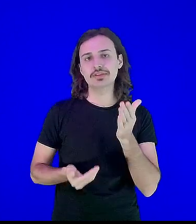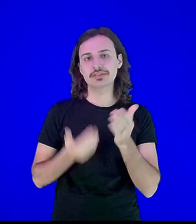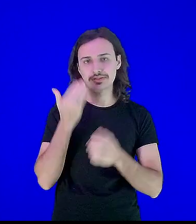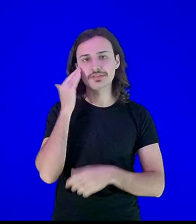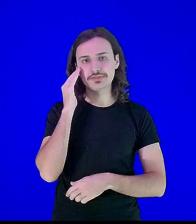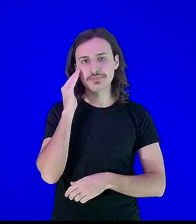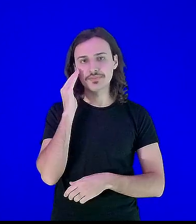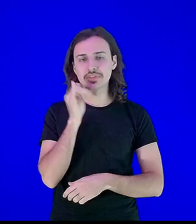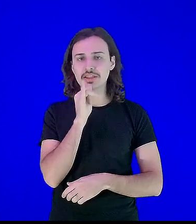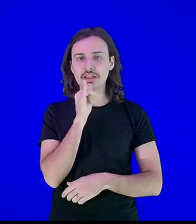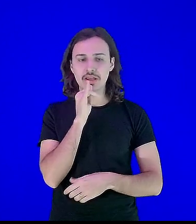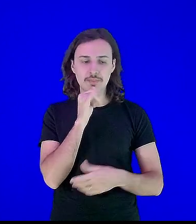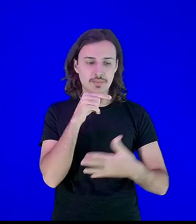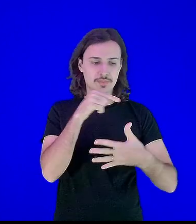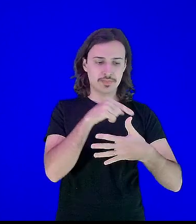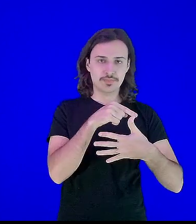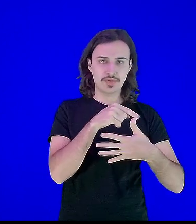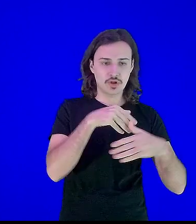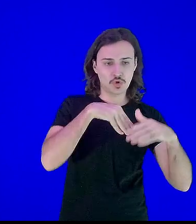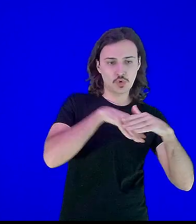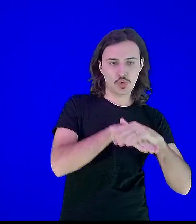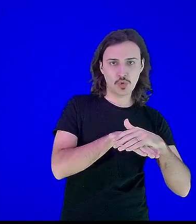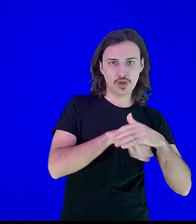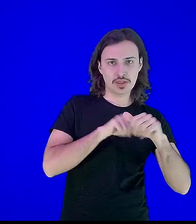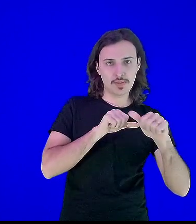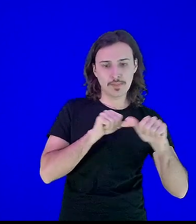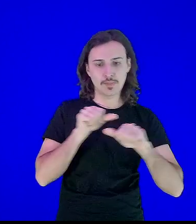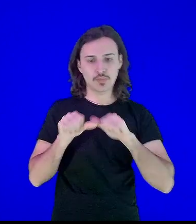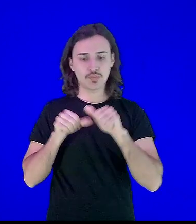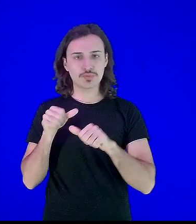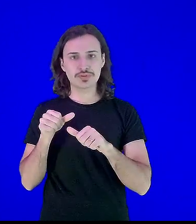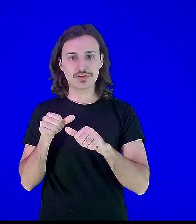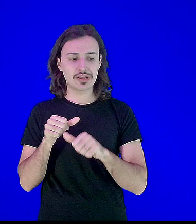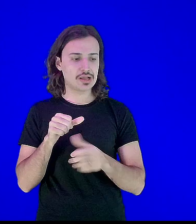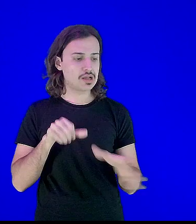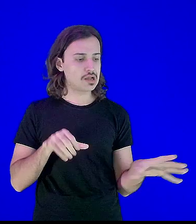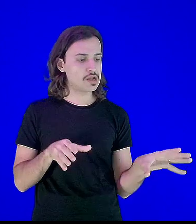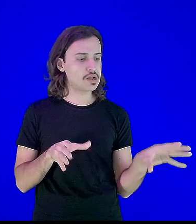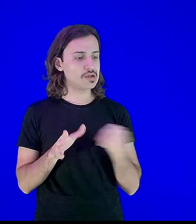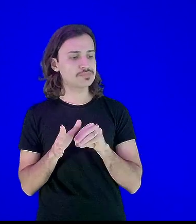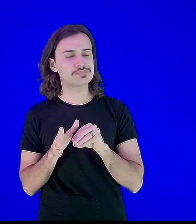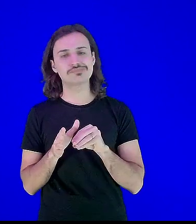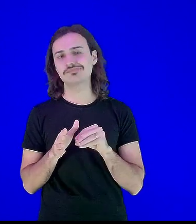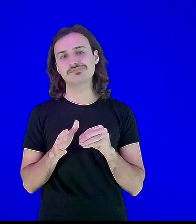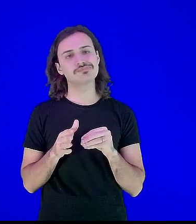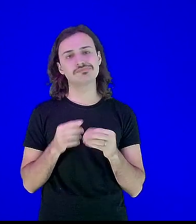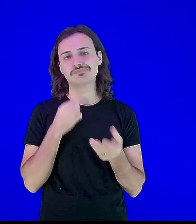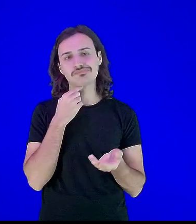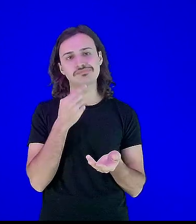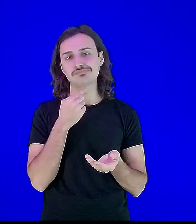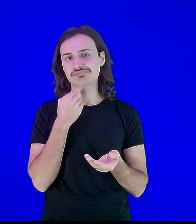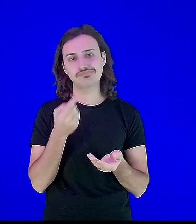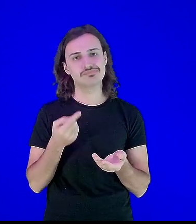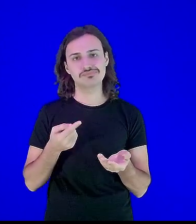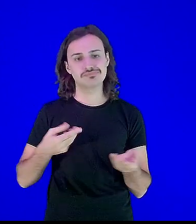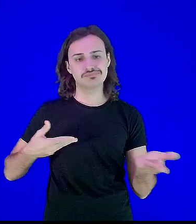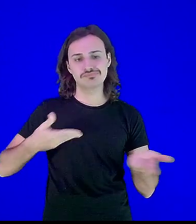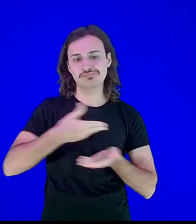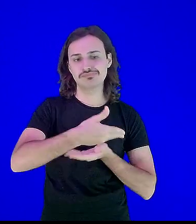so I will not be able to reach, for example, the data from profile one in the profile two